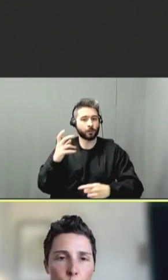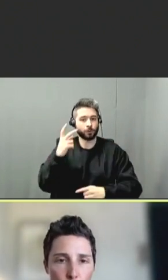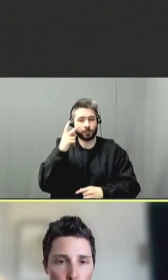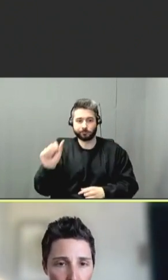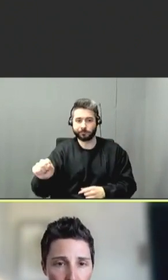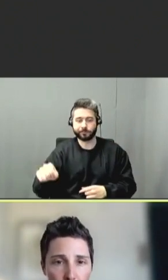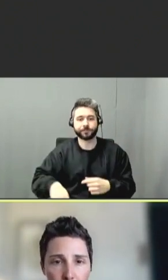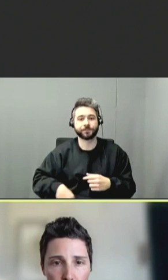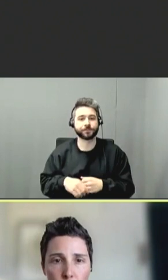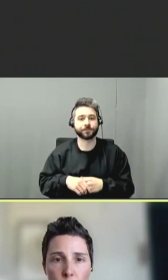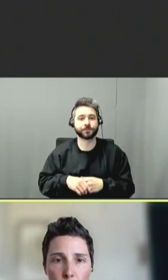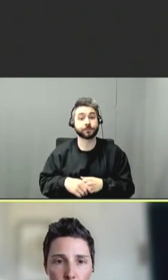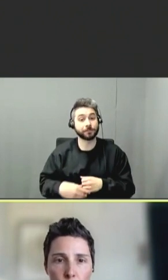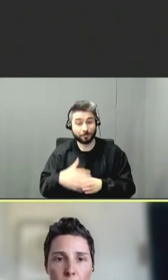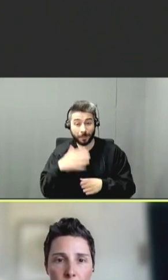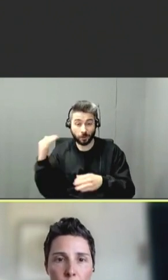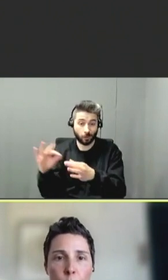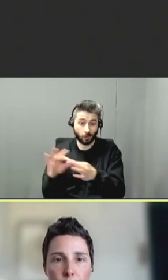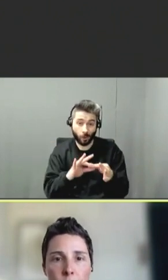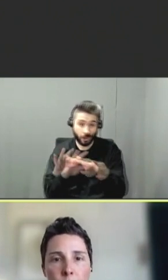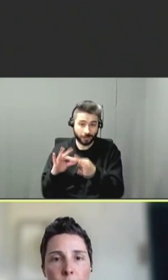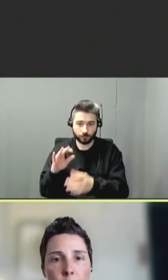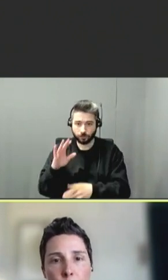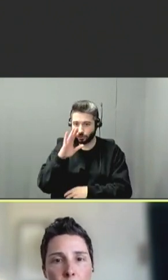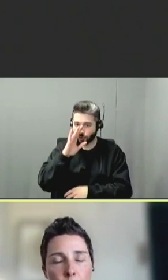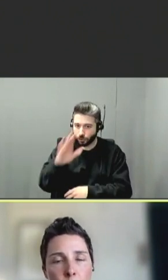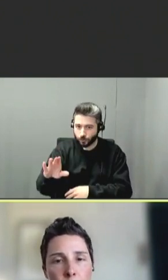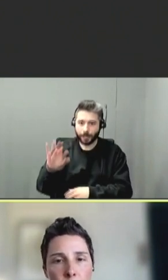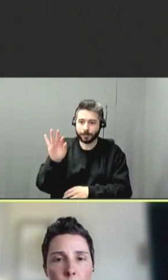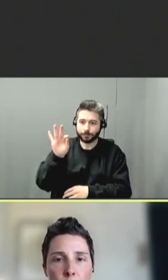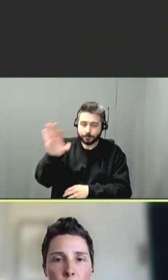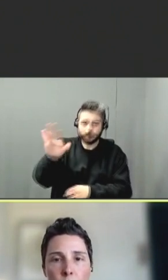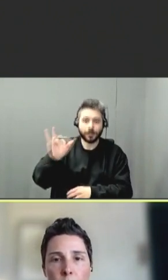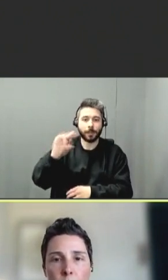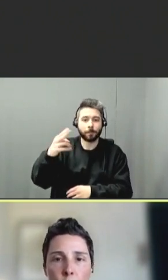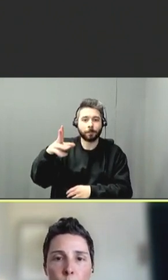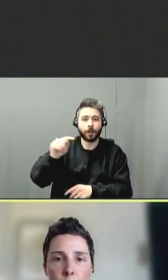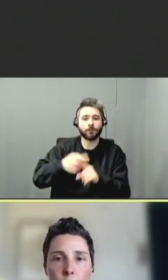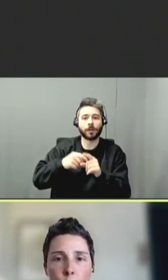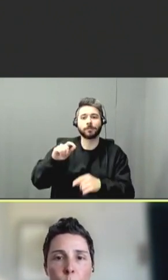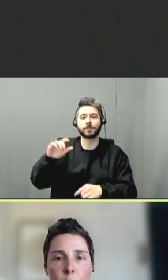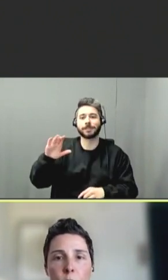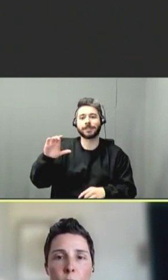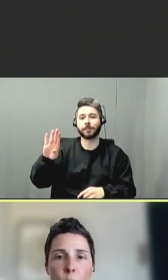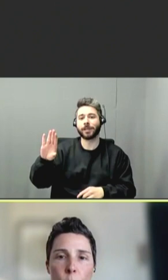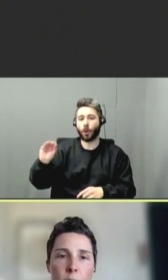Better coordination with direct input into decision making by CBOs and LGBTQ+ serving